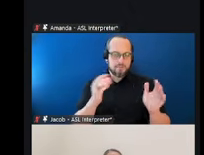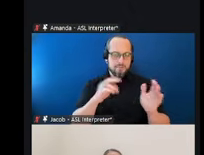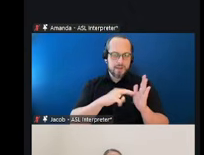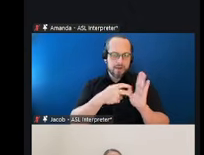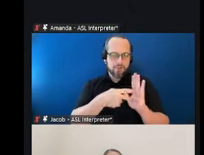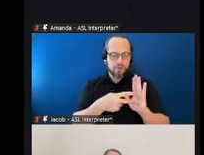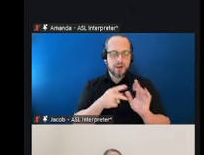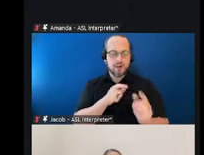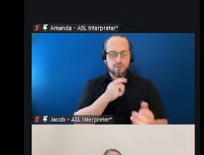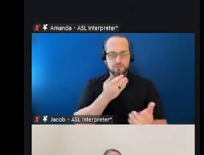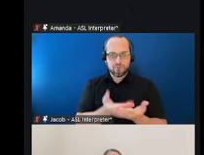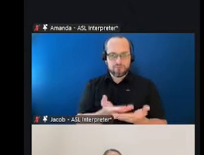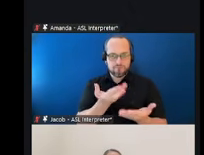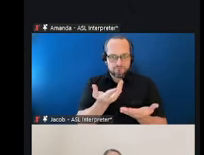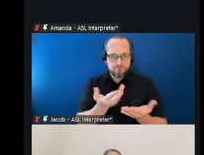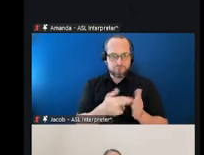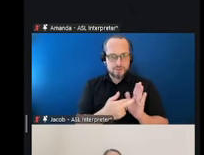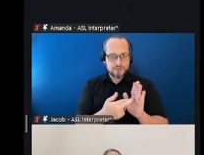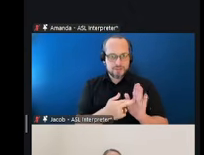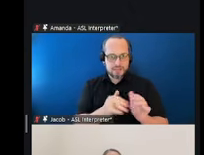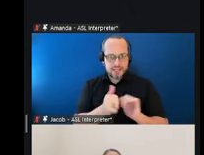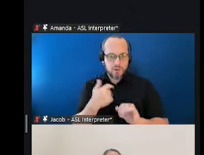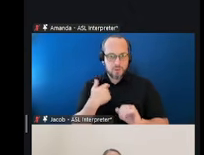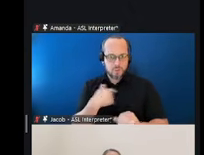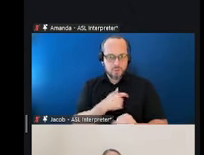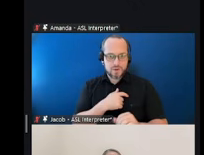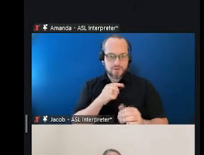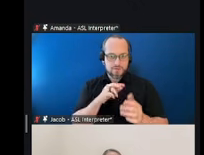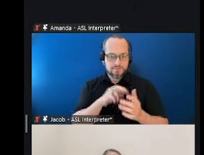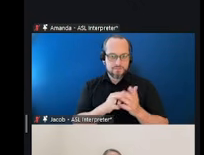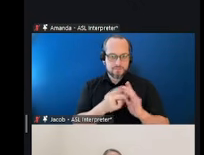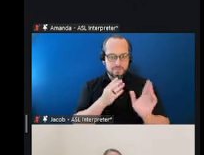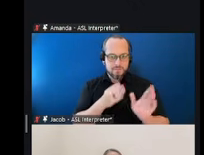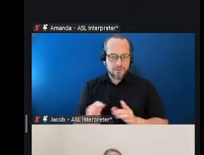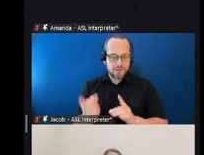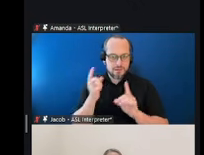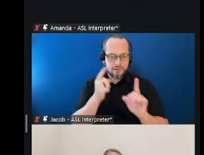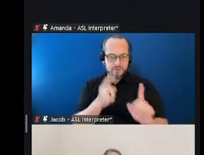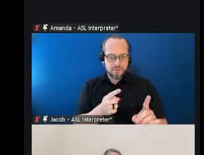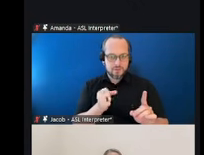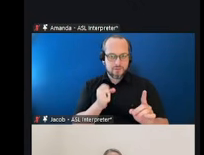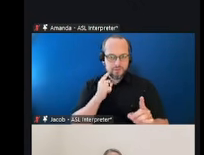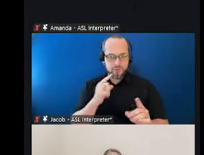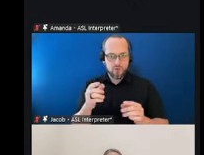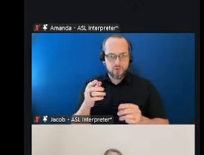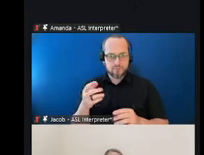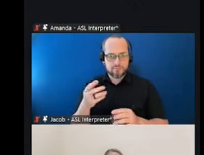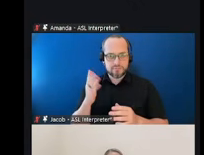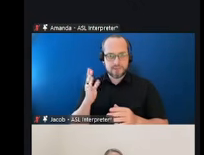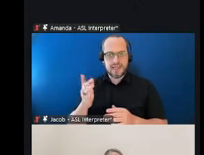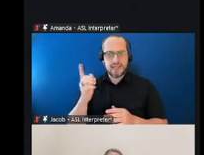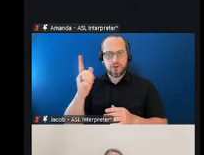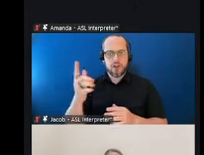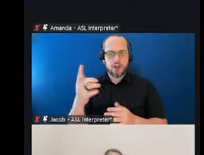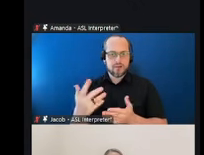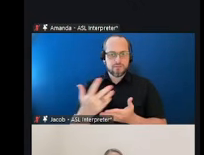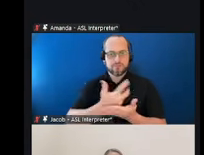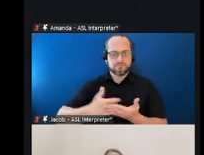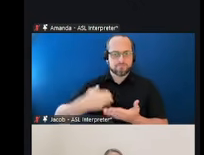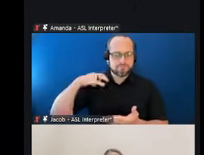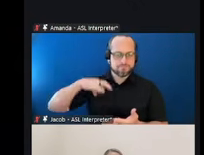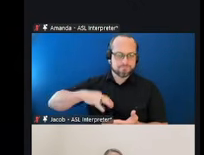exactly how we intend to make this uh sustainable uh for a harvest down the road. Um, so first it's